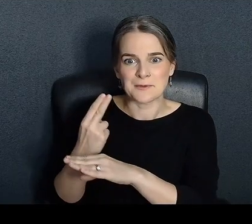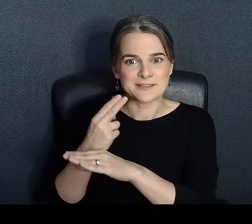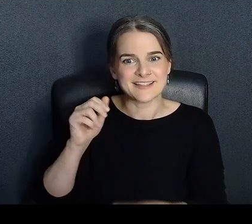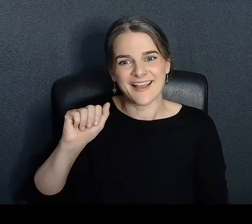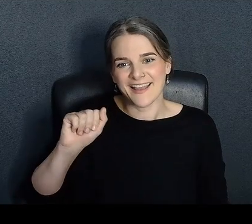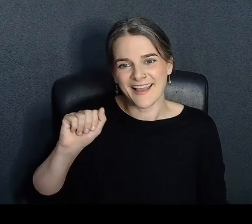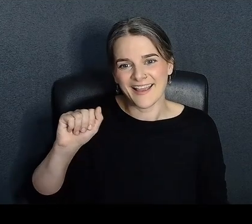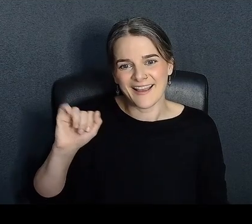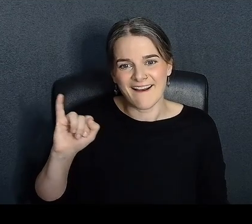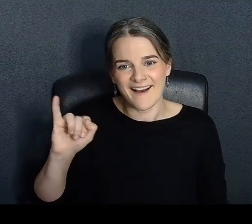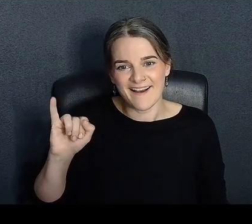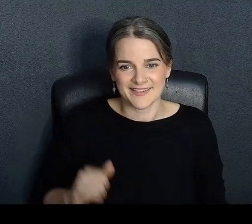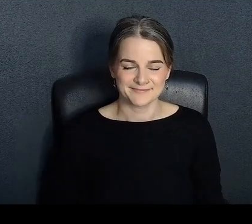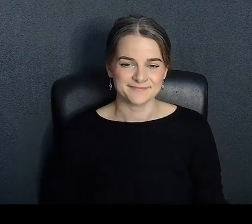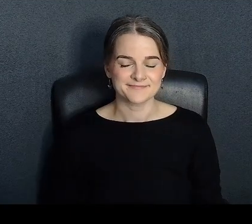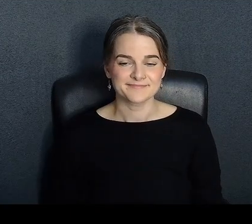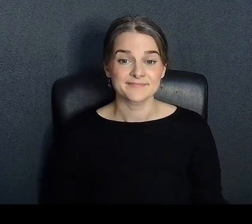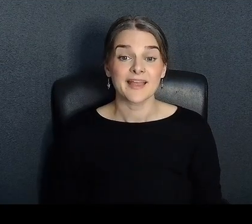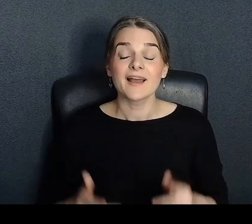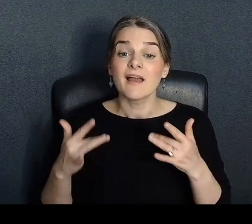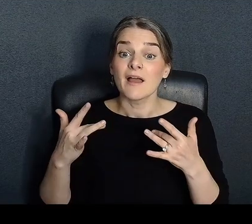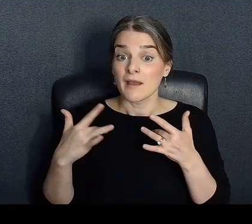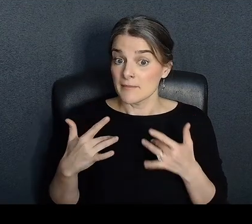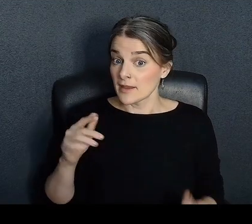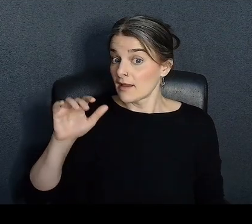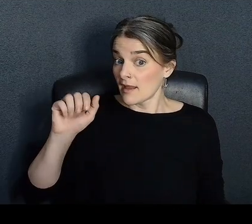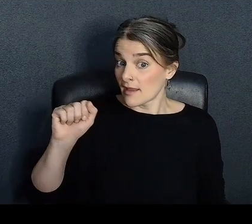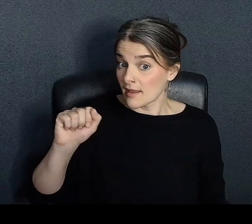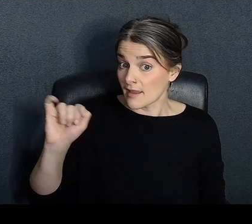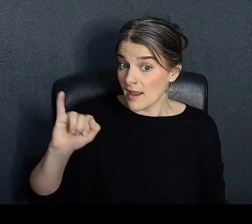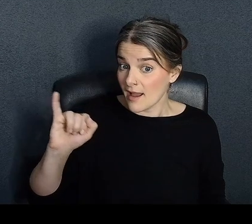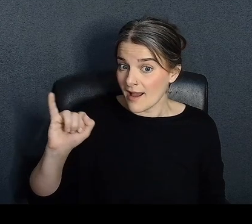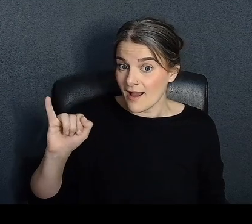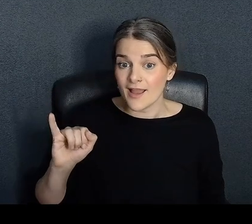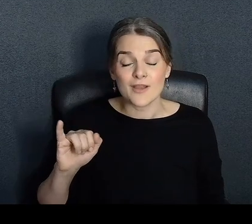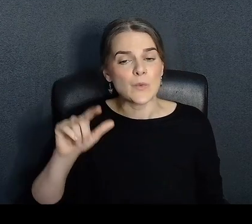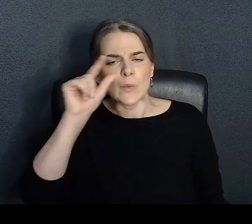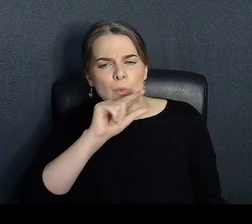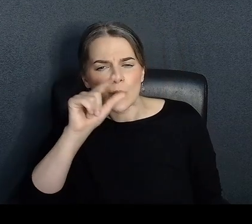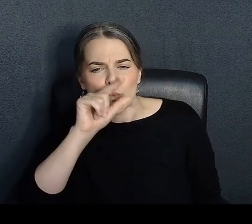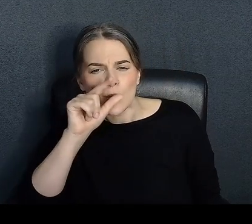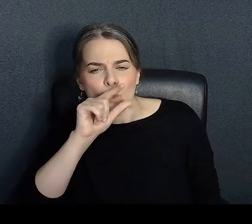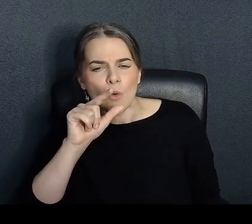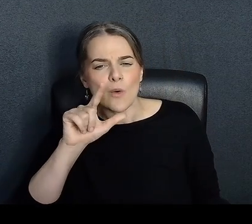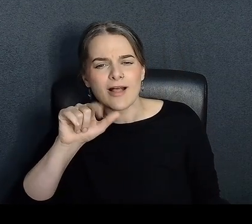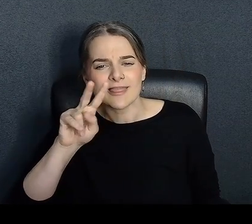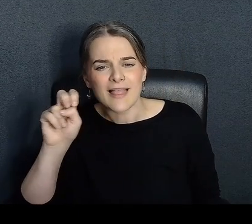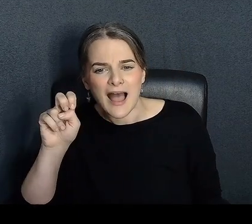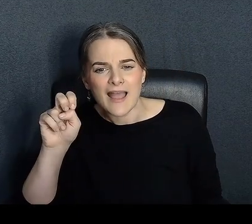Most commonly, AI is like Google Live Transcribe. But we're going to get into that.